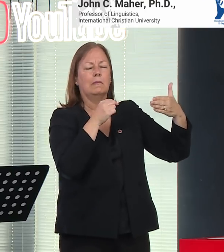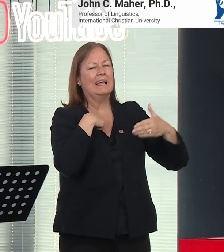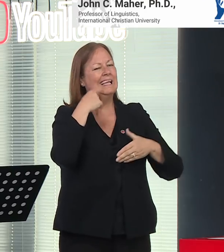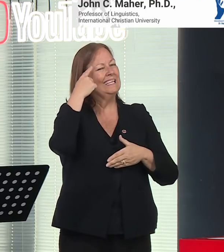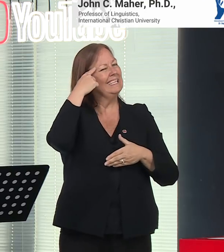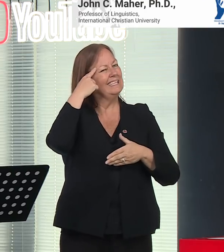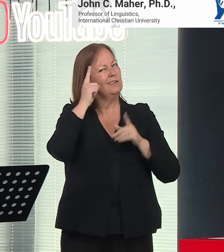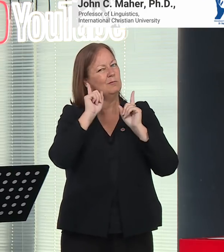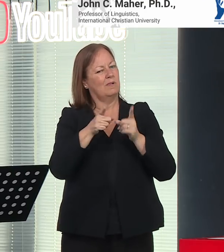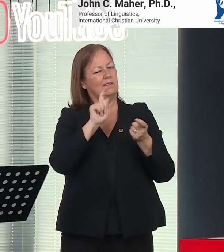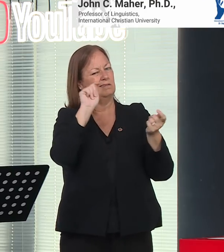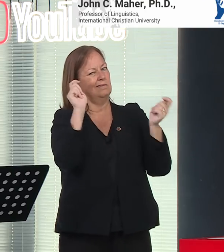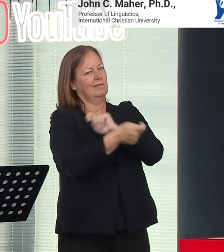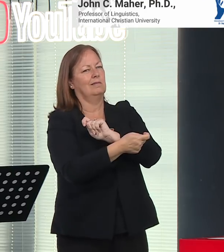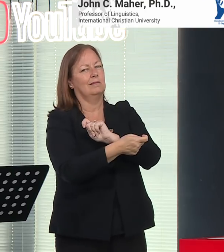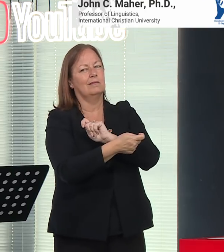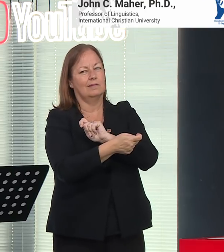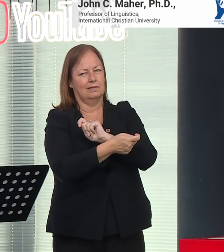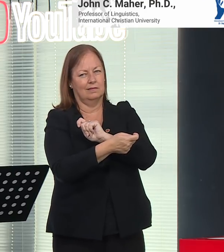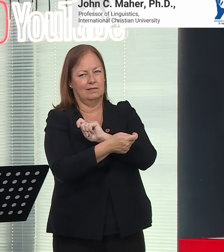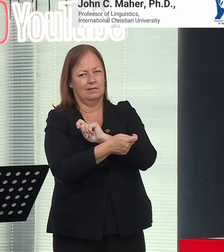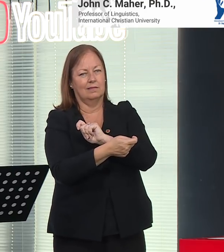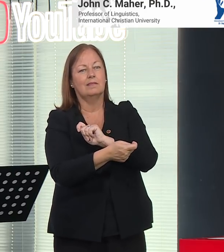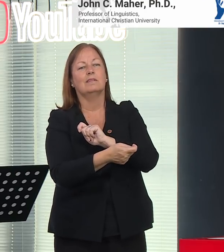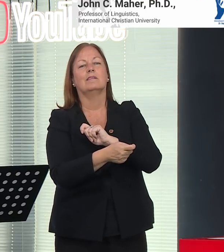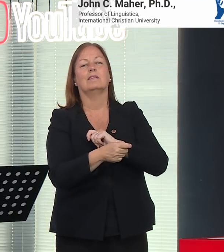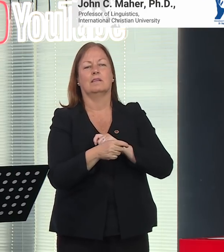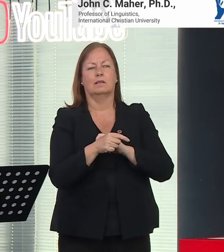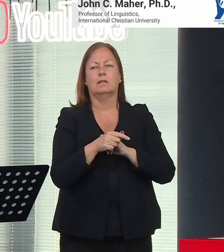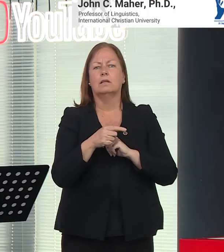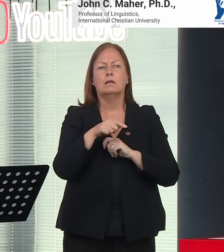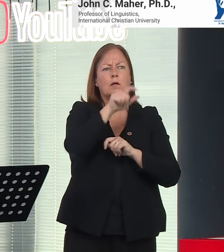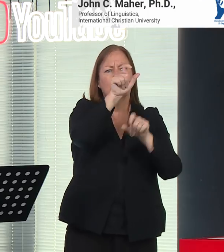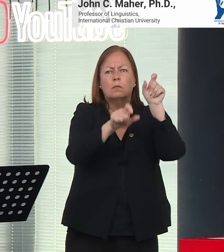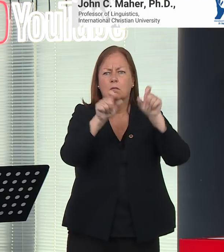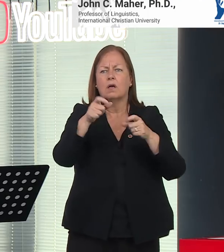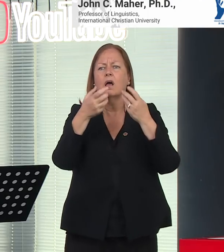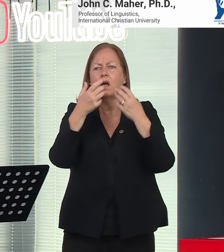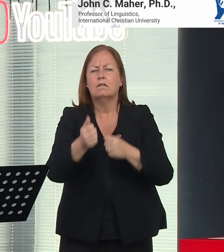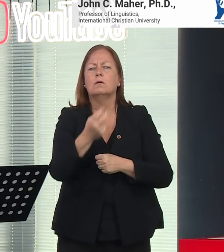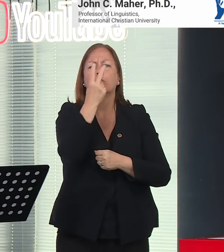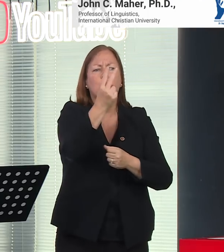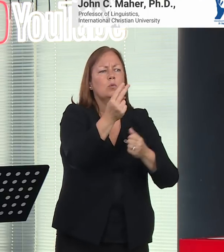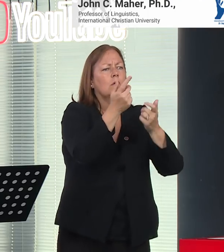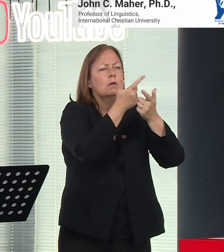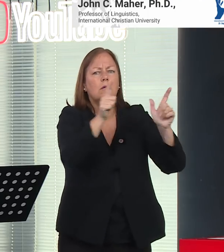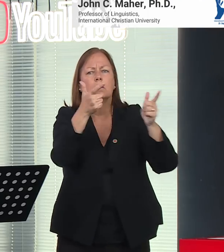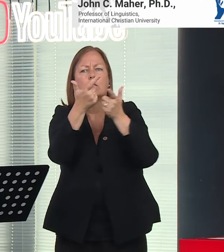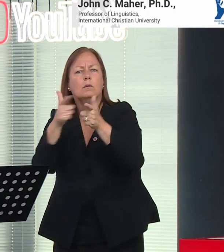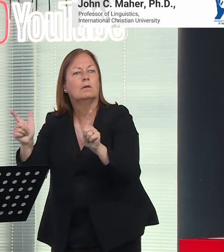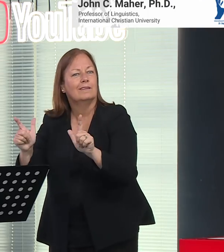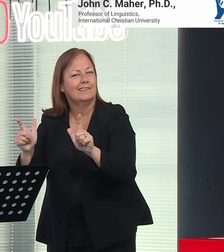And here I have two proposals. Most censuses are based on the concept of monolingual society, but we